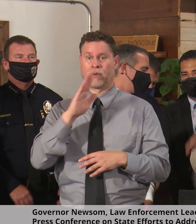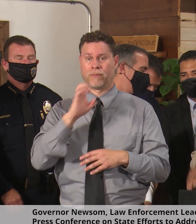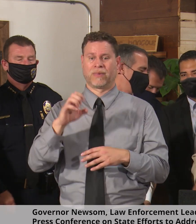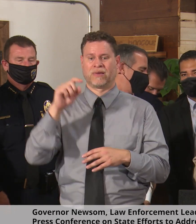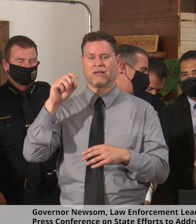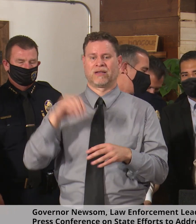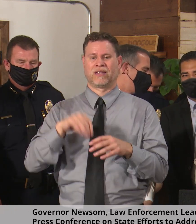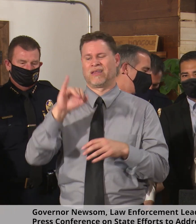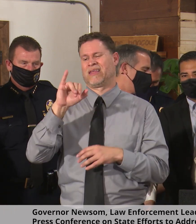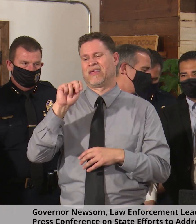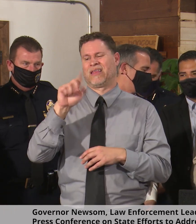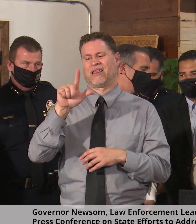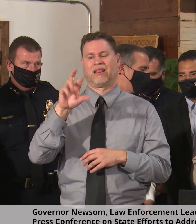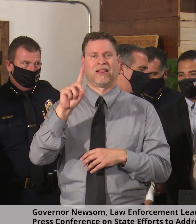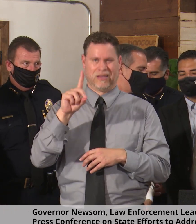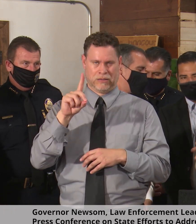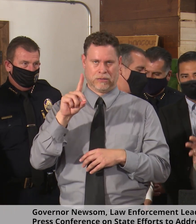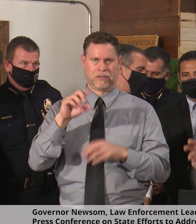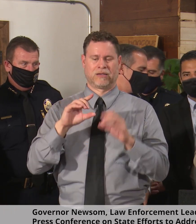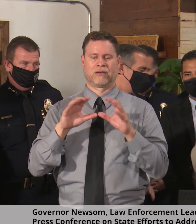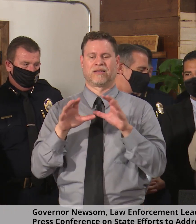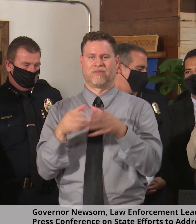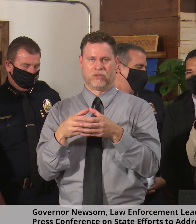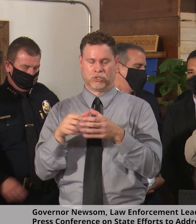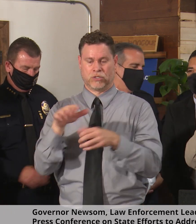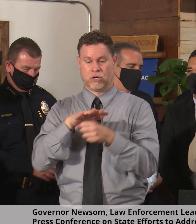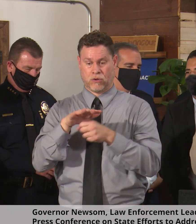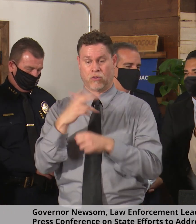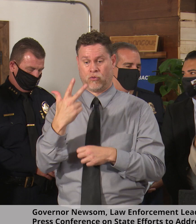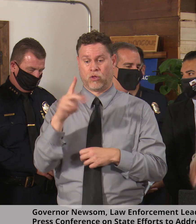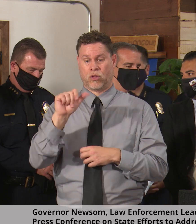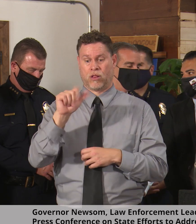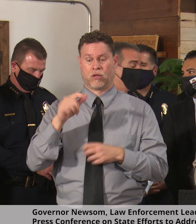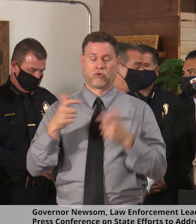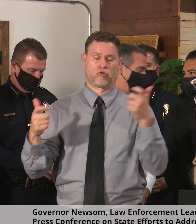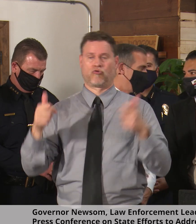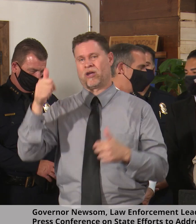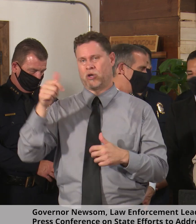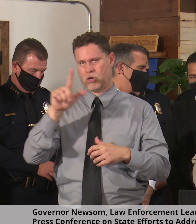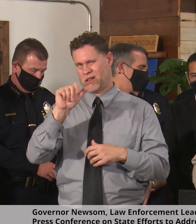the inland division area so we have three in the Los Angeles, greater Los Angeles area. So there's